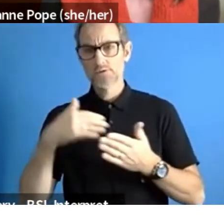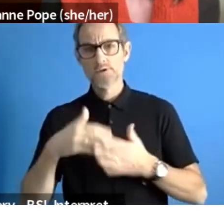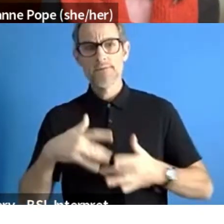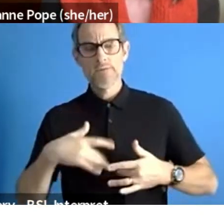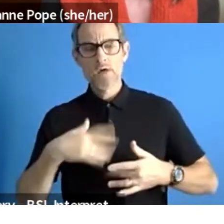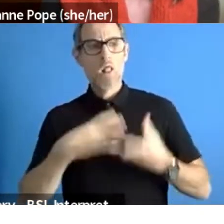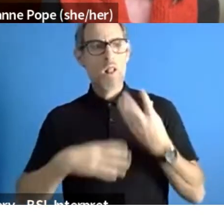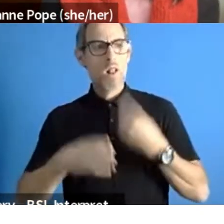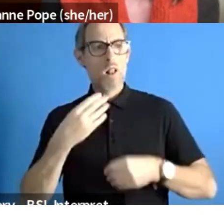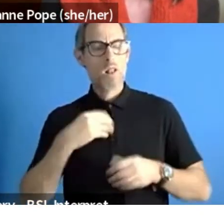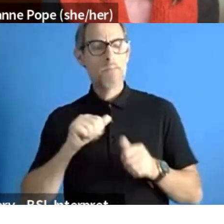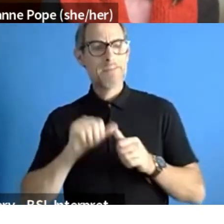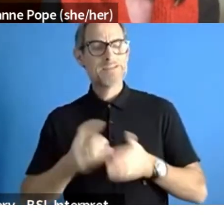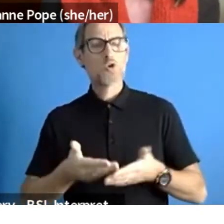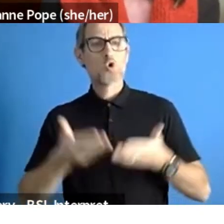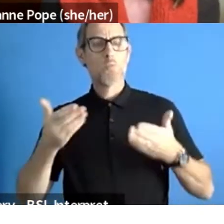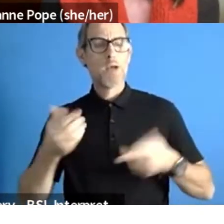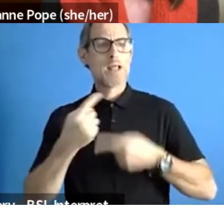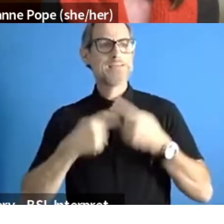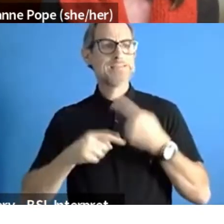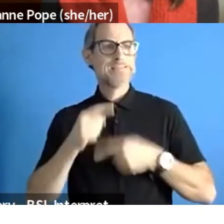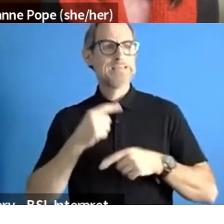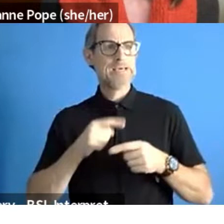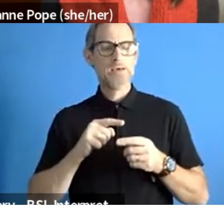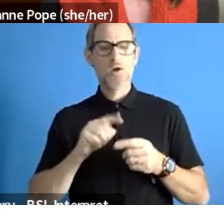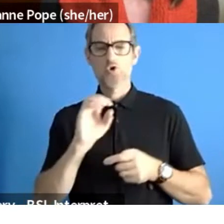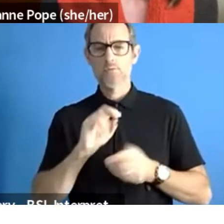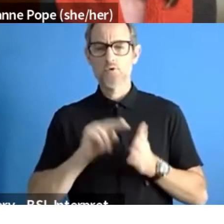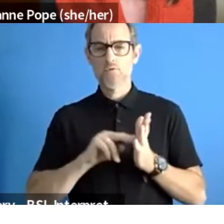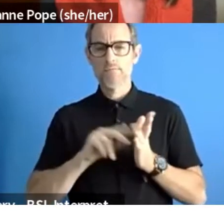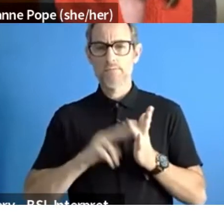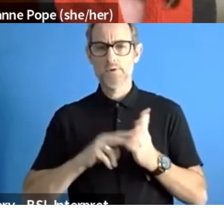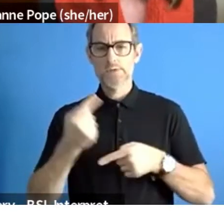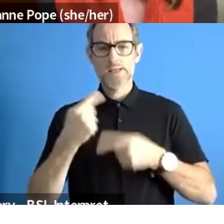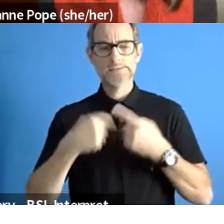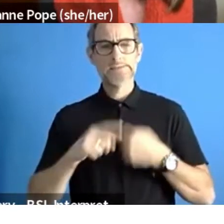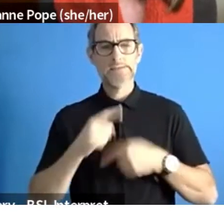this time last year so that's making it much easier to face those remaining items on our list.